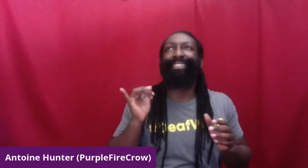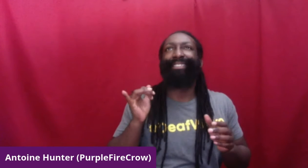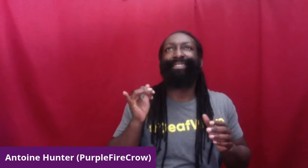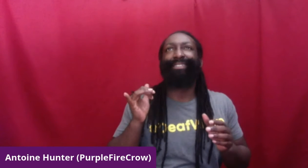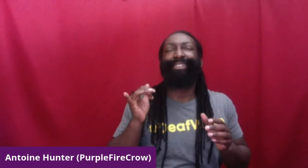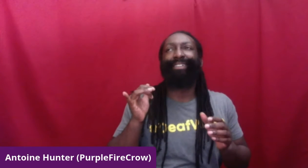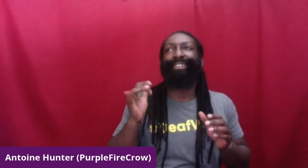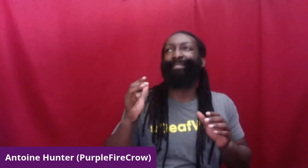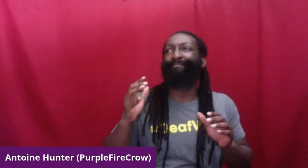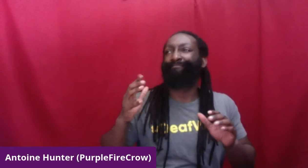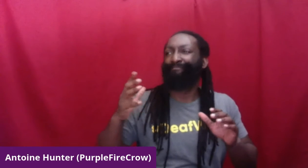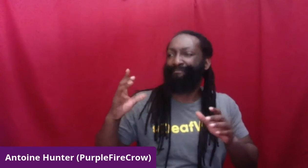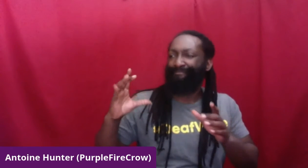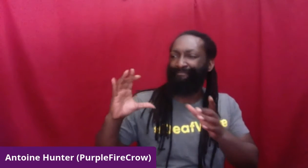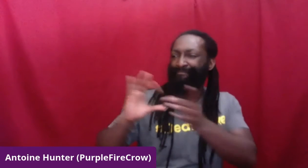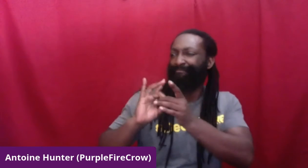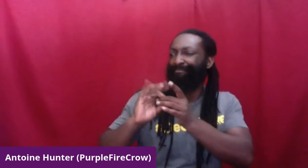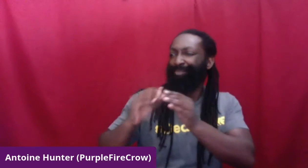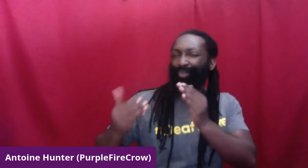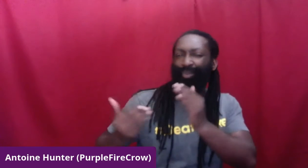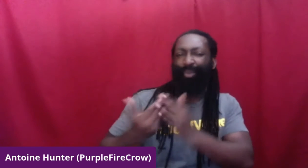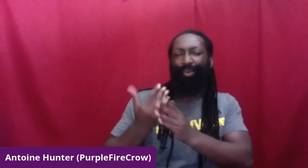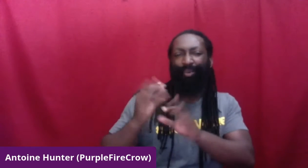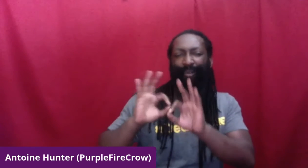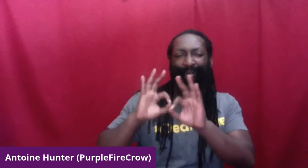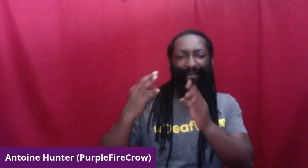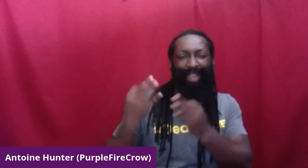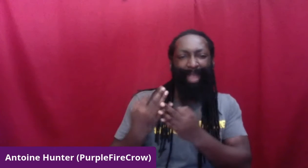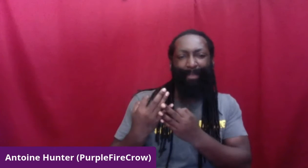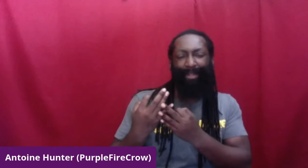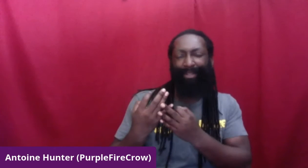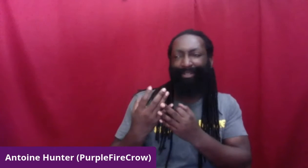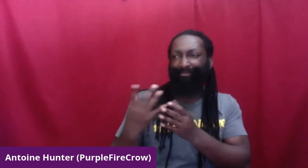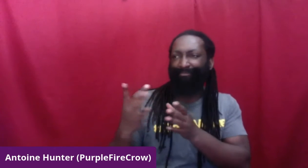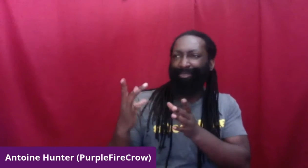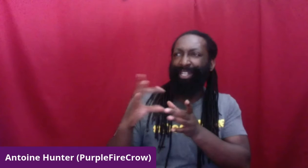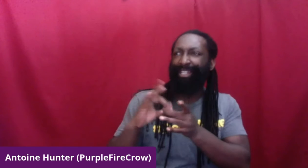I feel like you know, connecting with those people